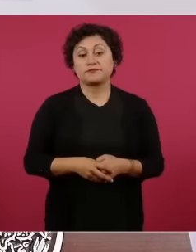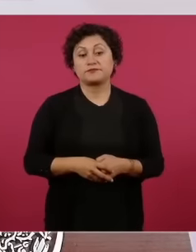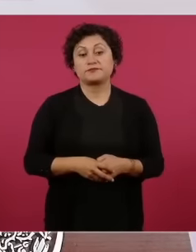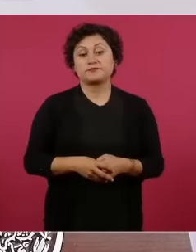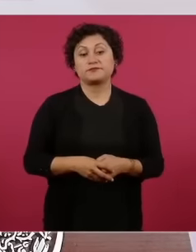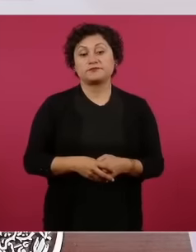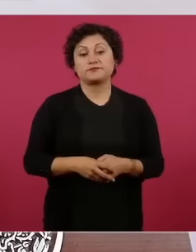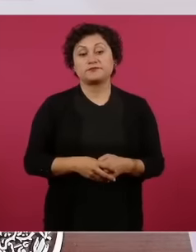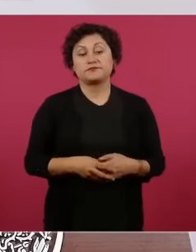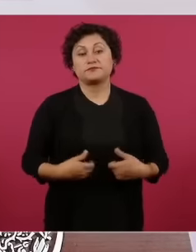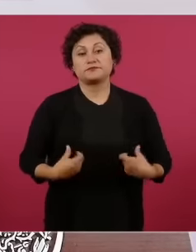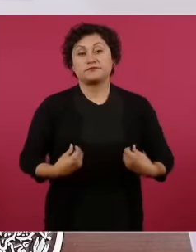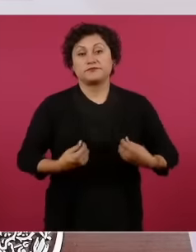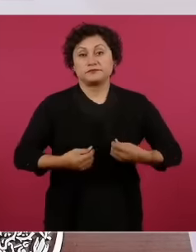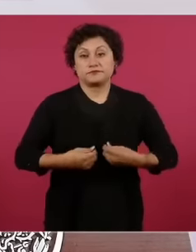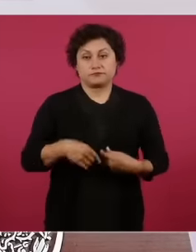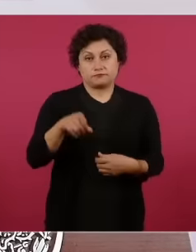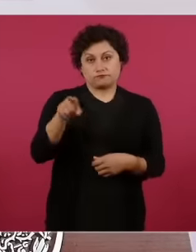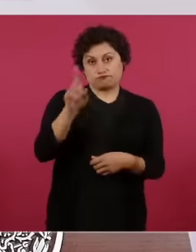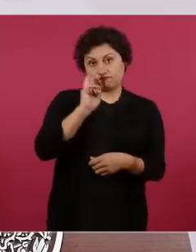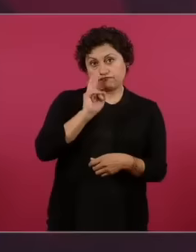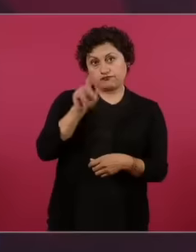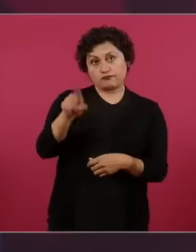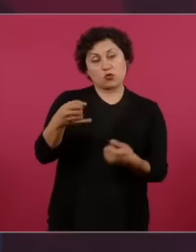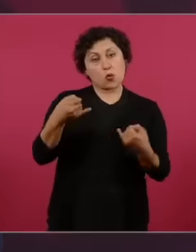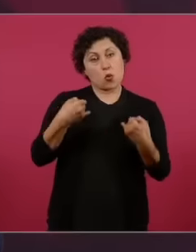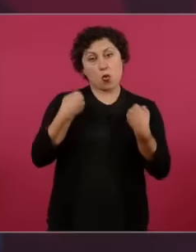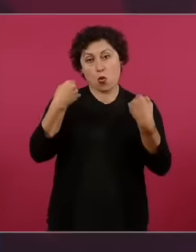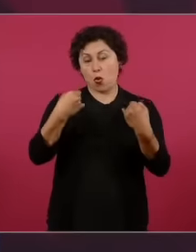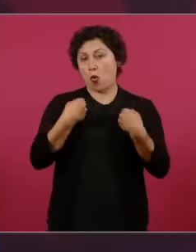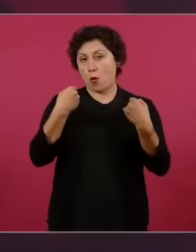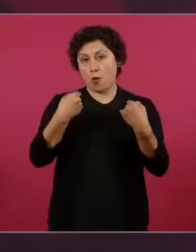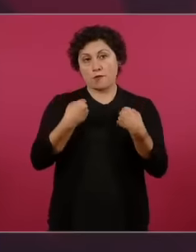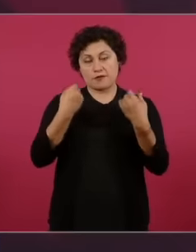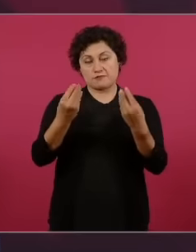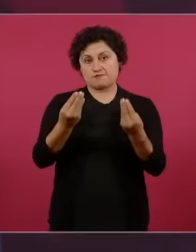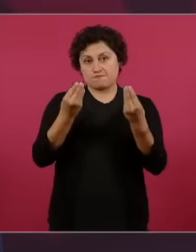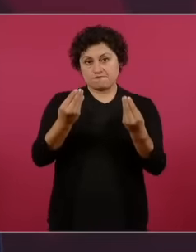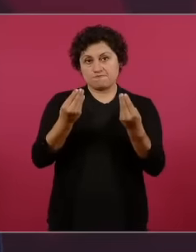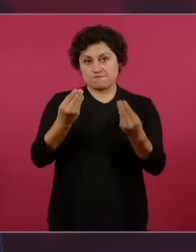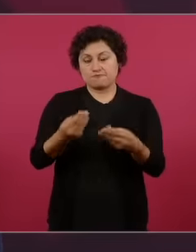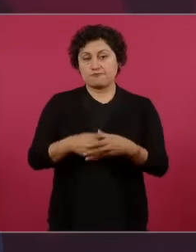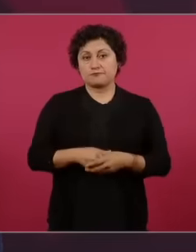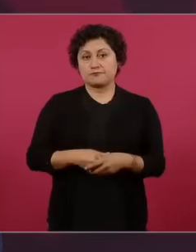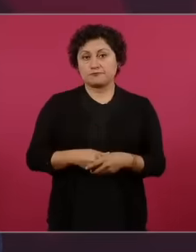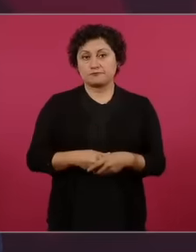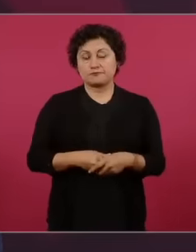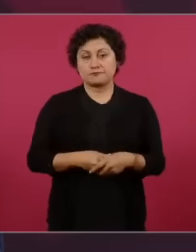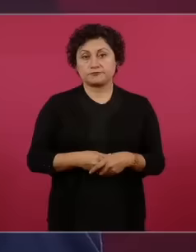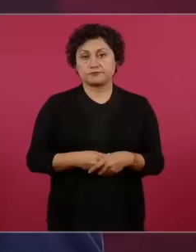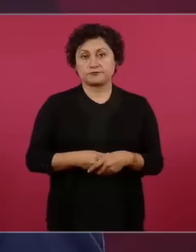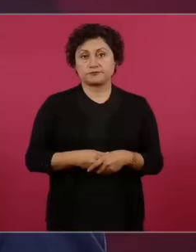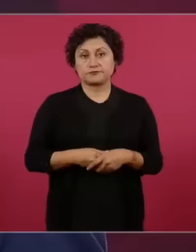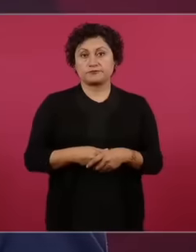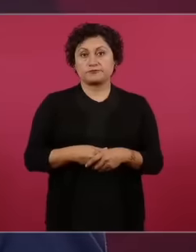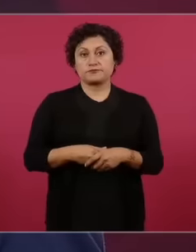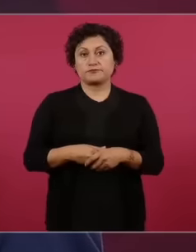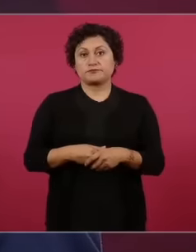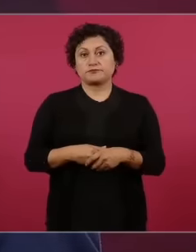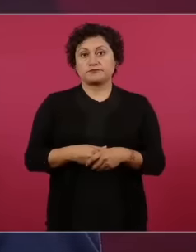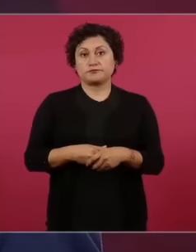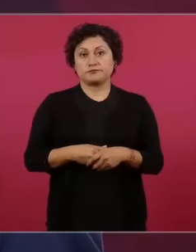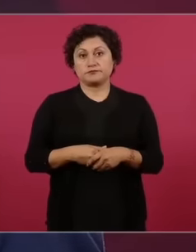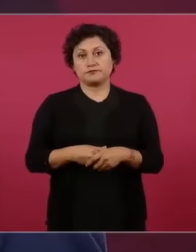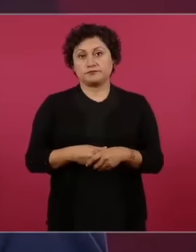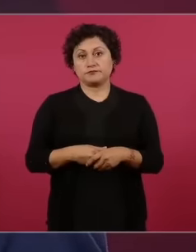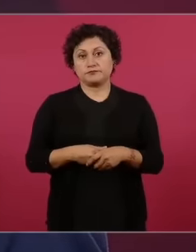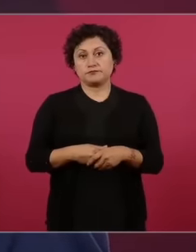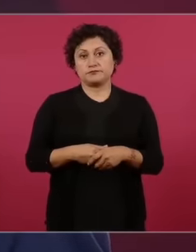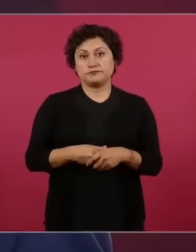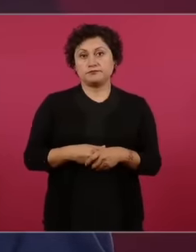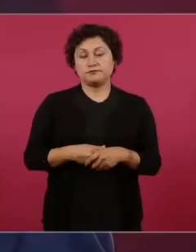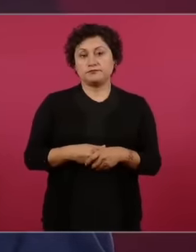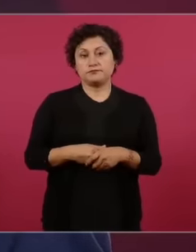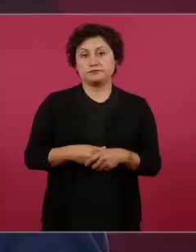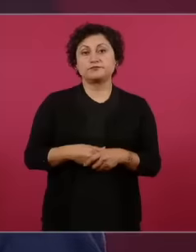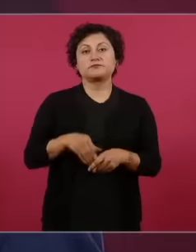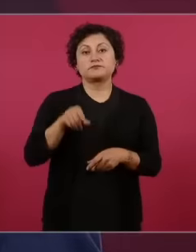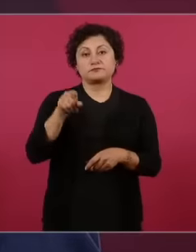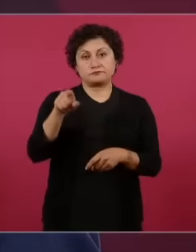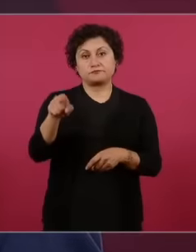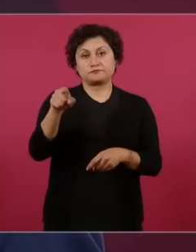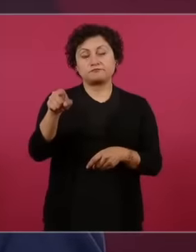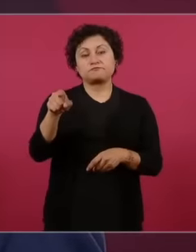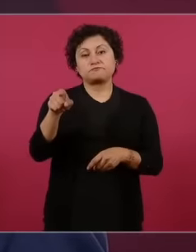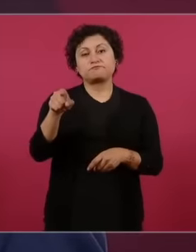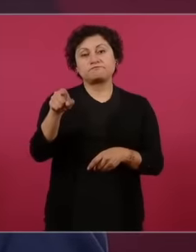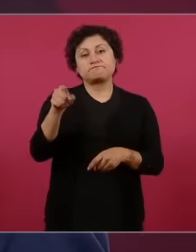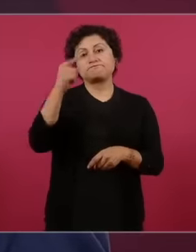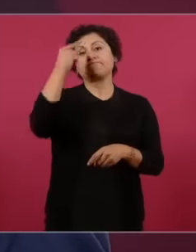because er is young very young and you are very convinced,